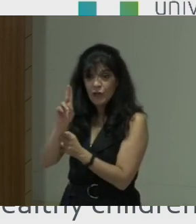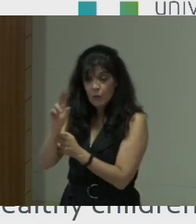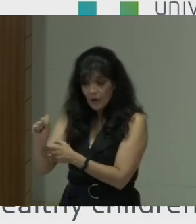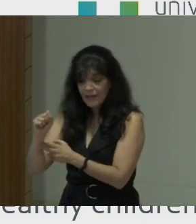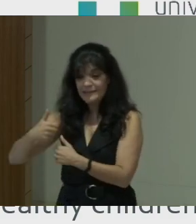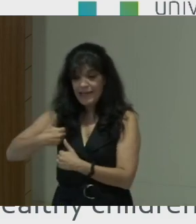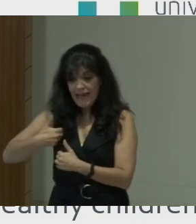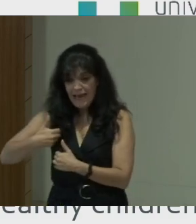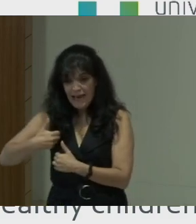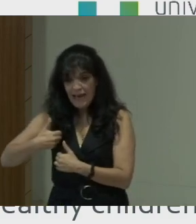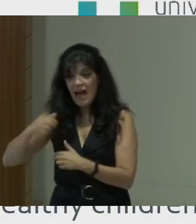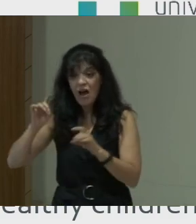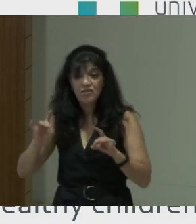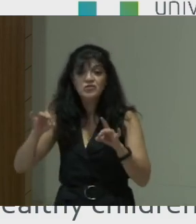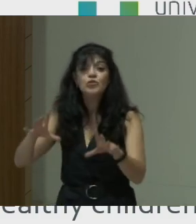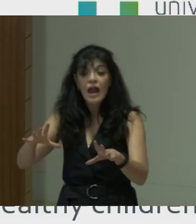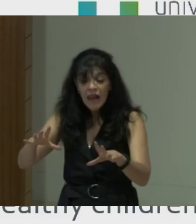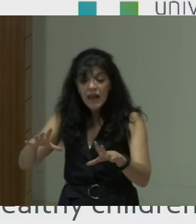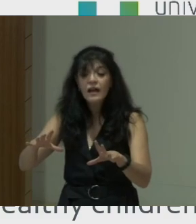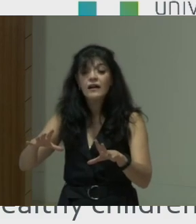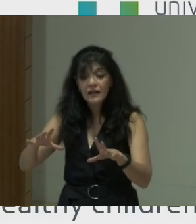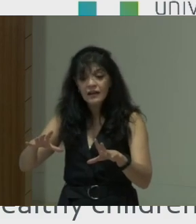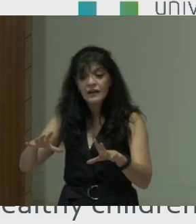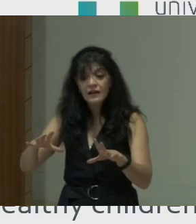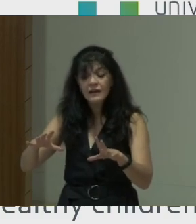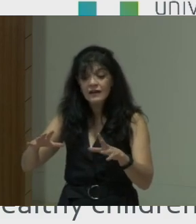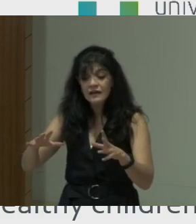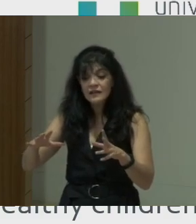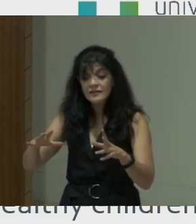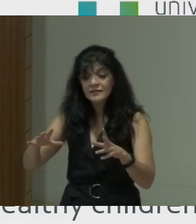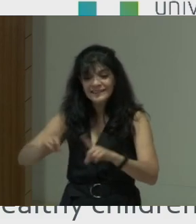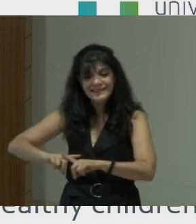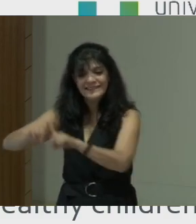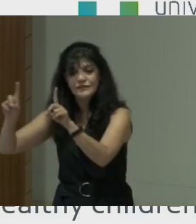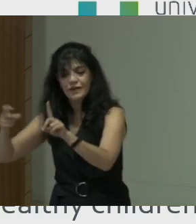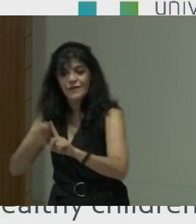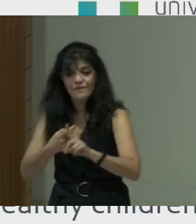or Australia are quite different, for example, from the legal system in my country.